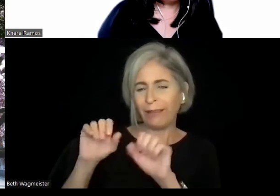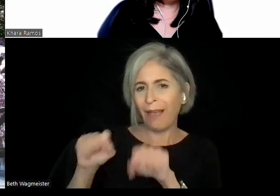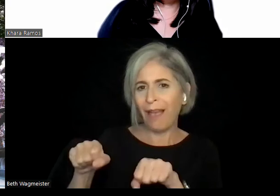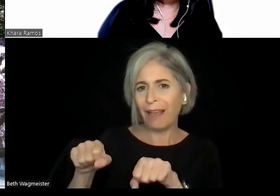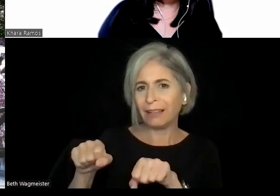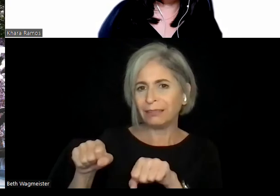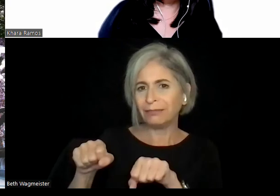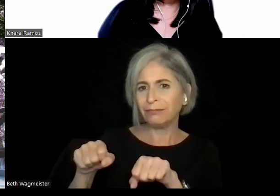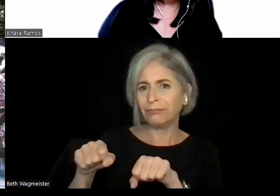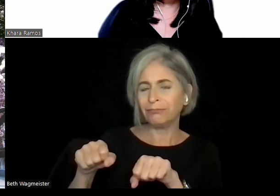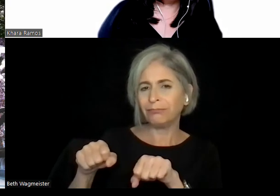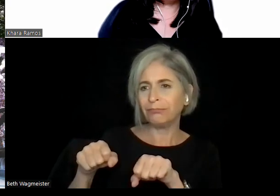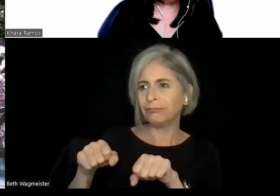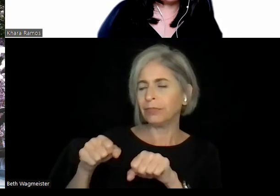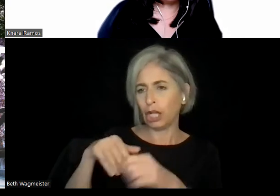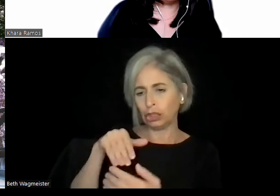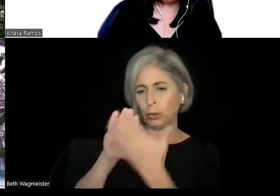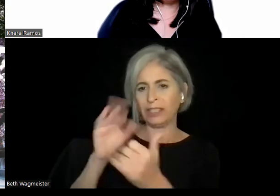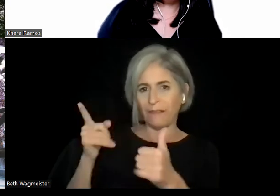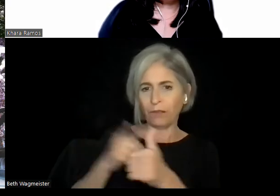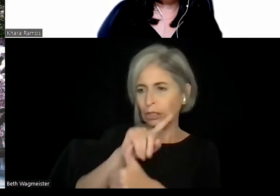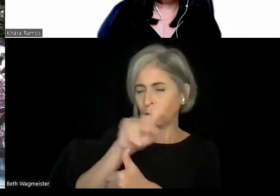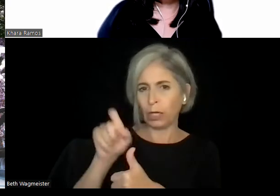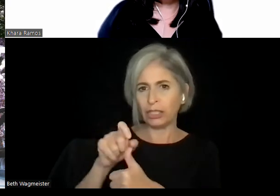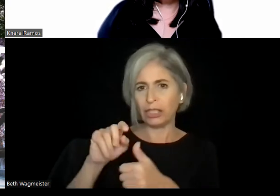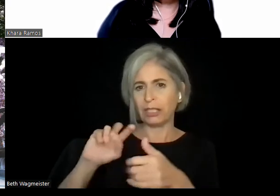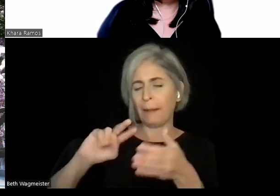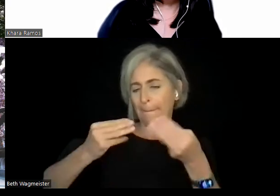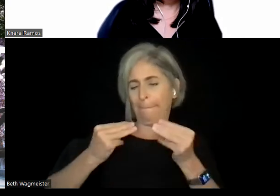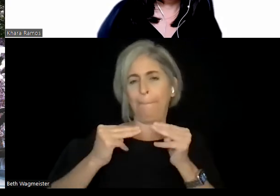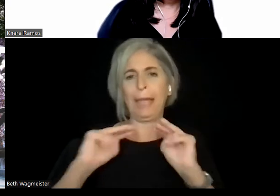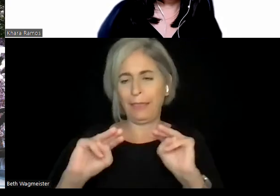Yeah. I think -- I was going to suggest maybe, Tim